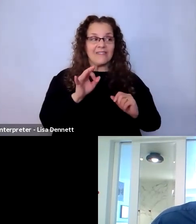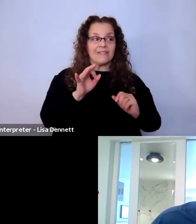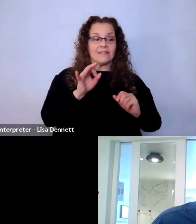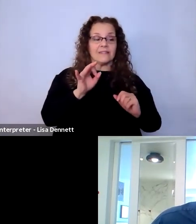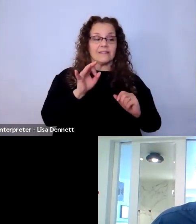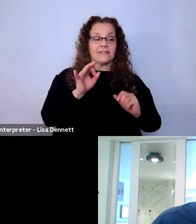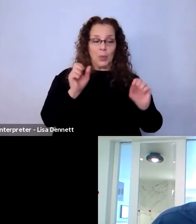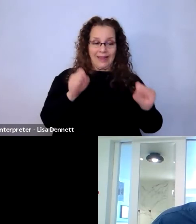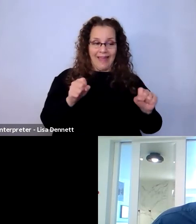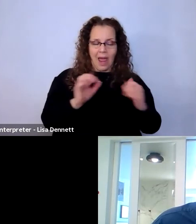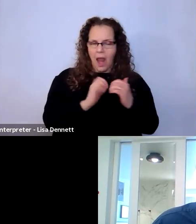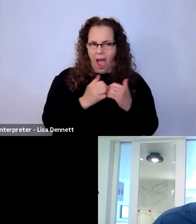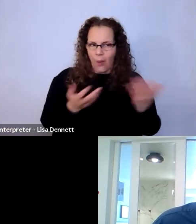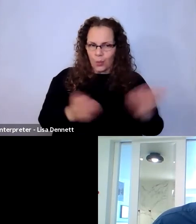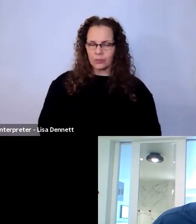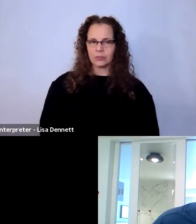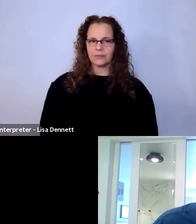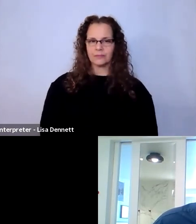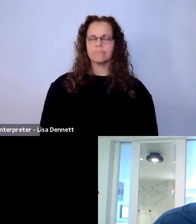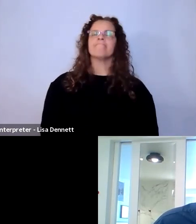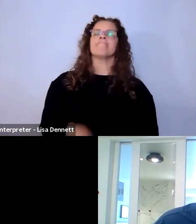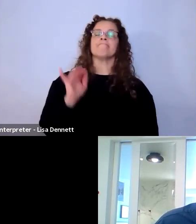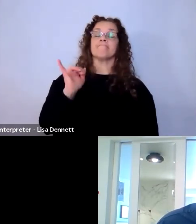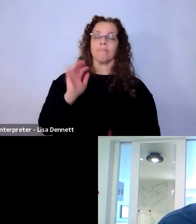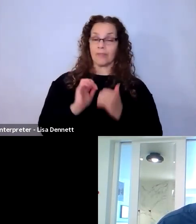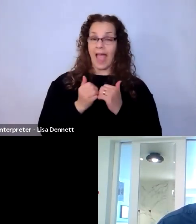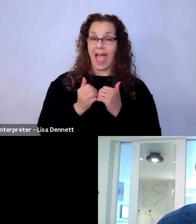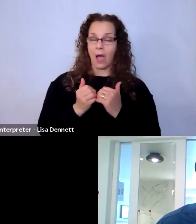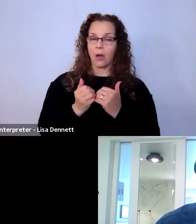Jennison Asuncion: The way we're going to do is by engaging like I said before engaging.